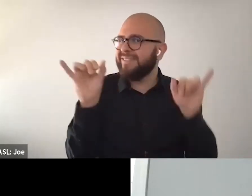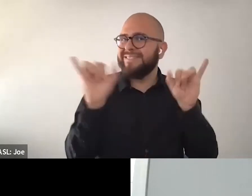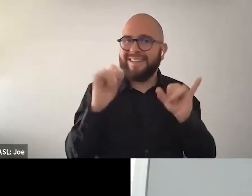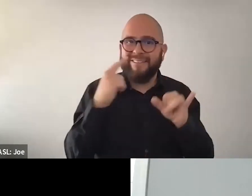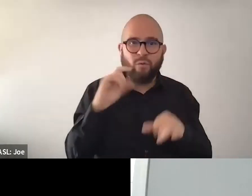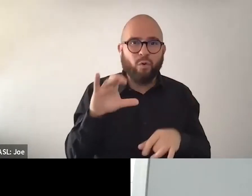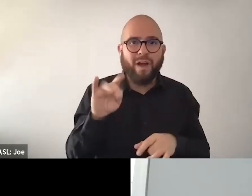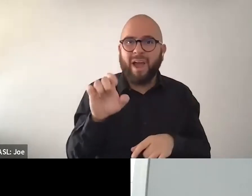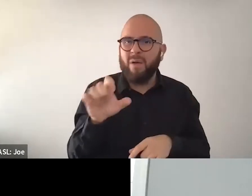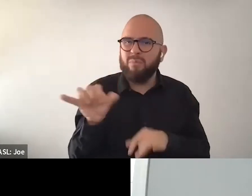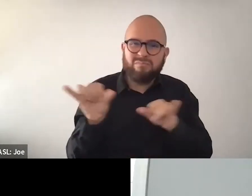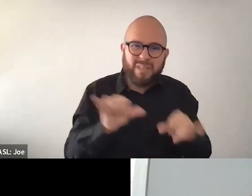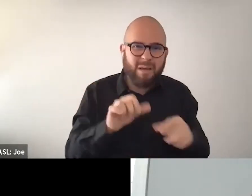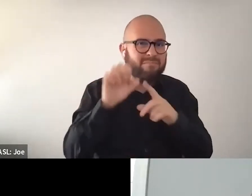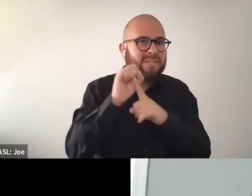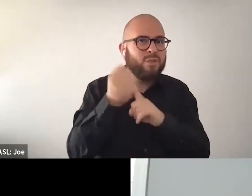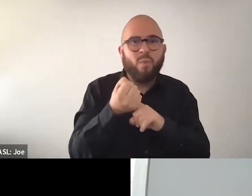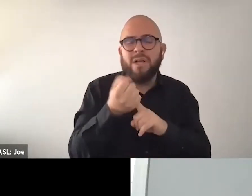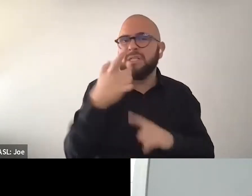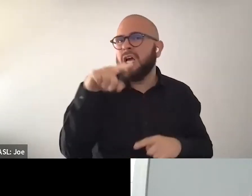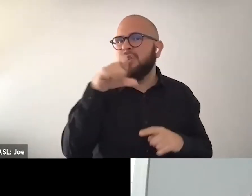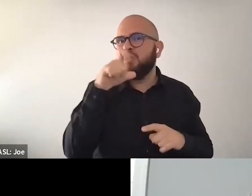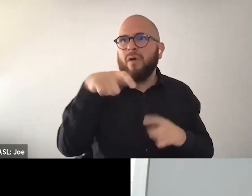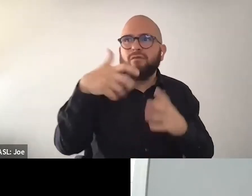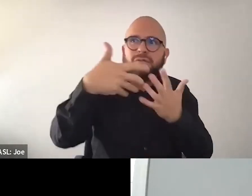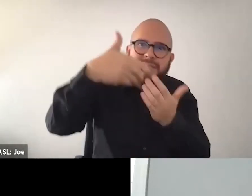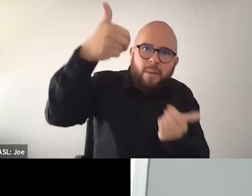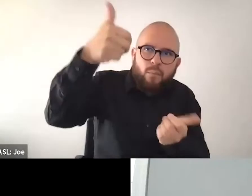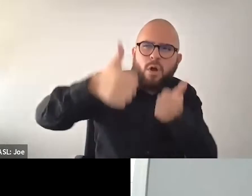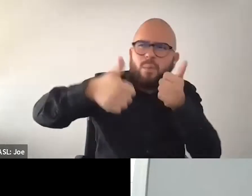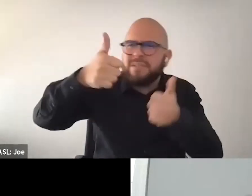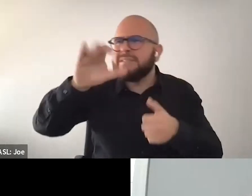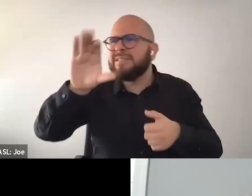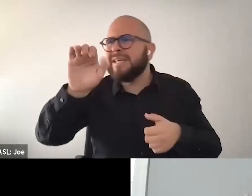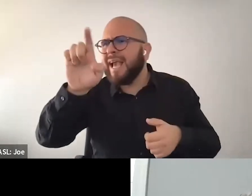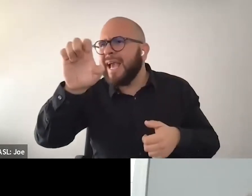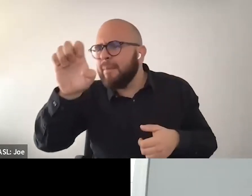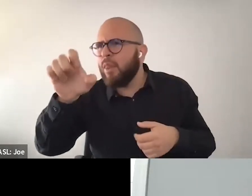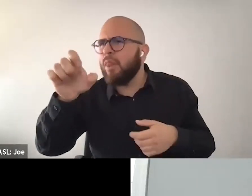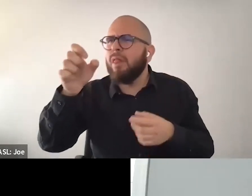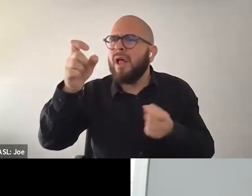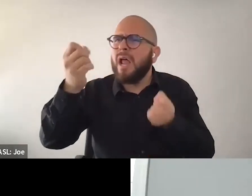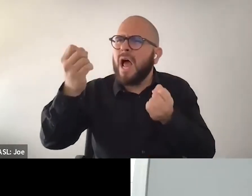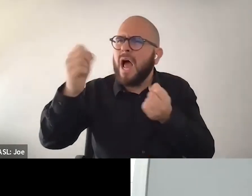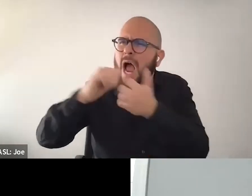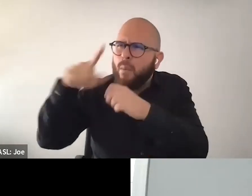They no longer have to divide out which are the cable Spanish stations and how are those paid versus